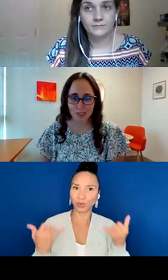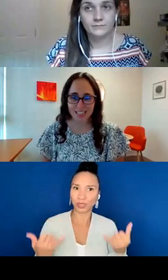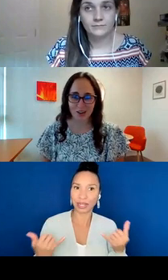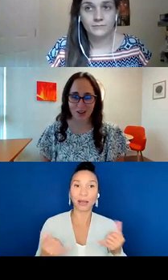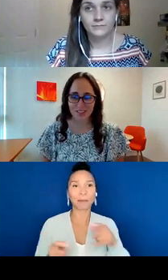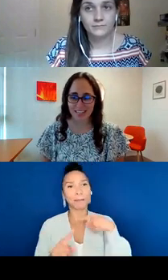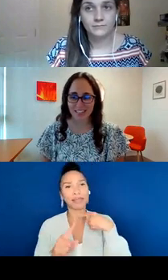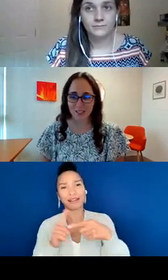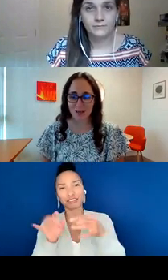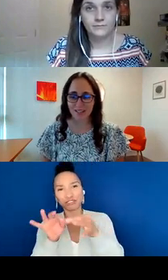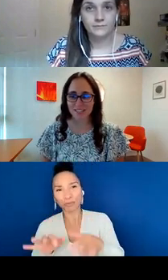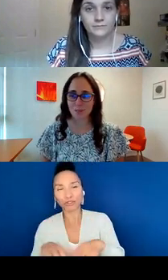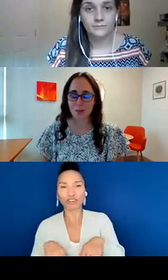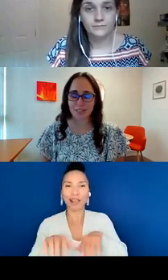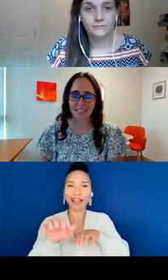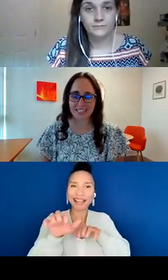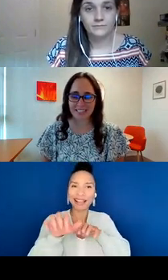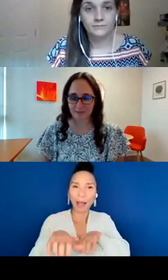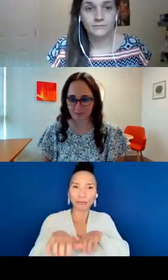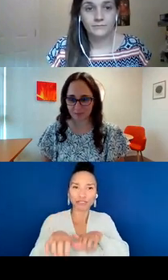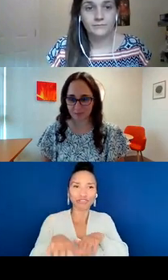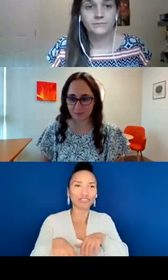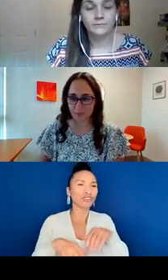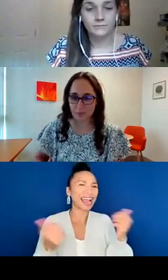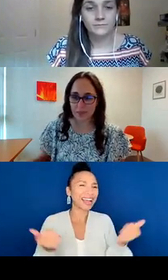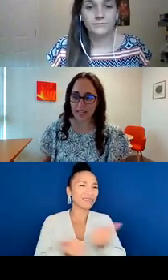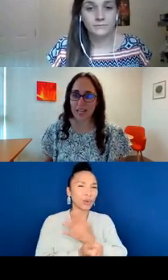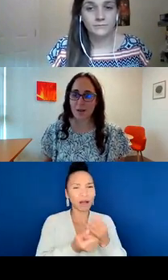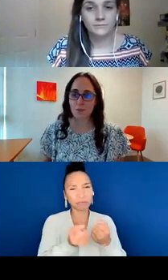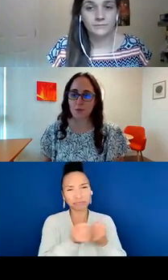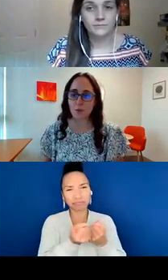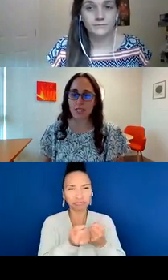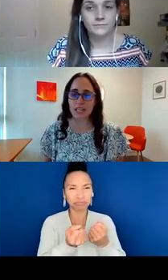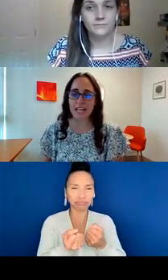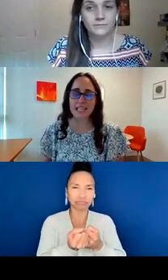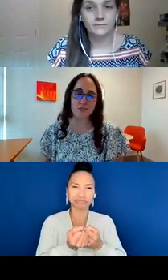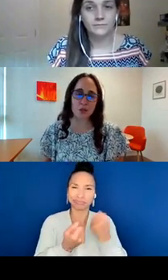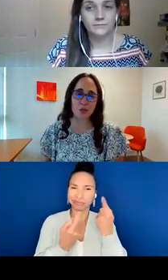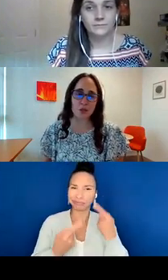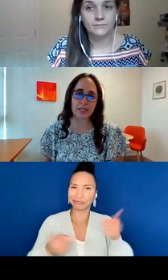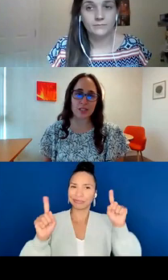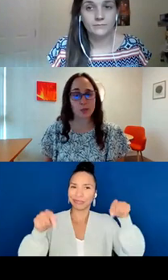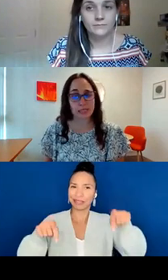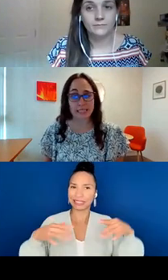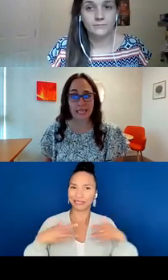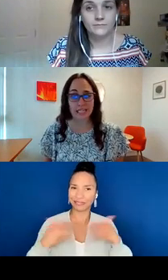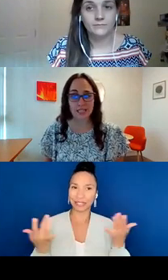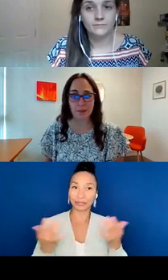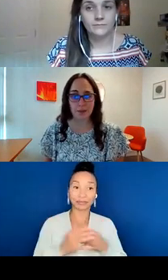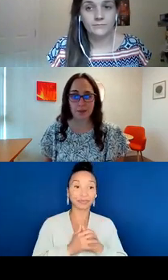and captioners that are on the line as well supporting us. Before I give you a little more details